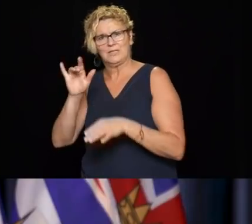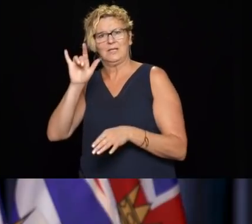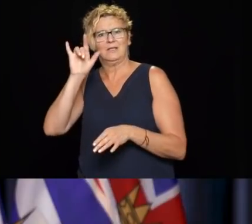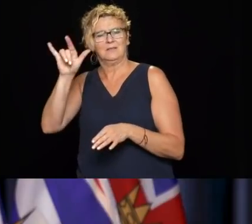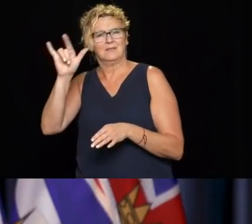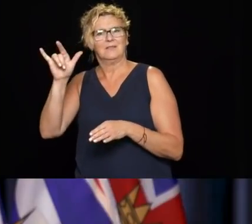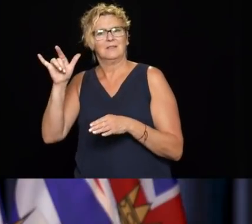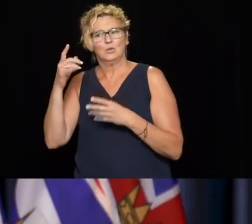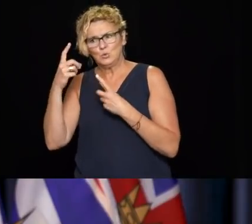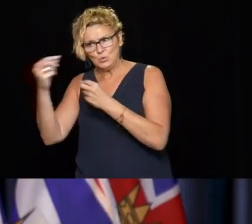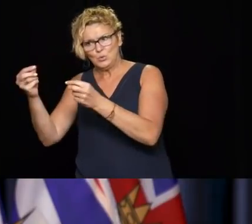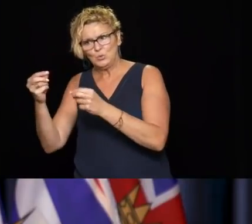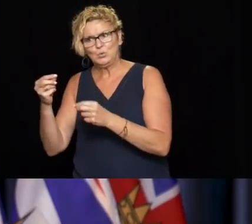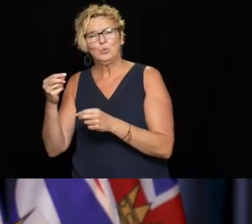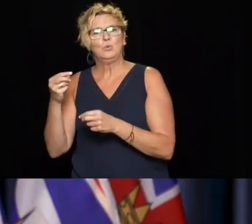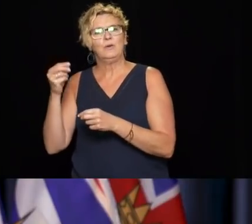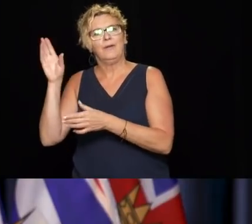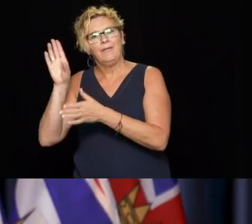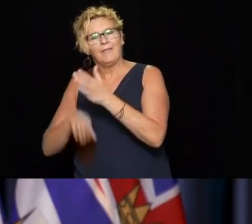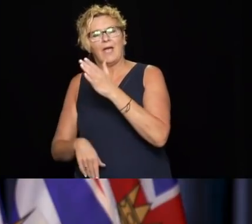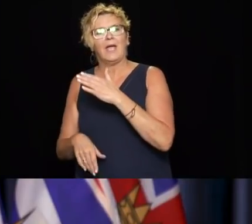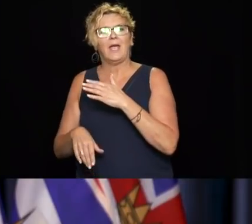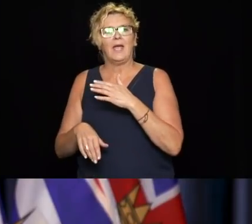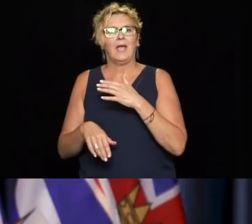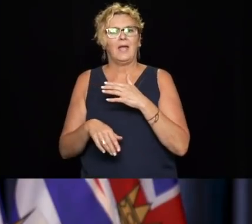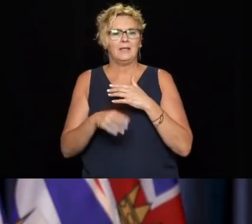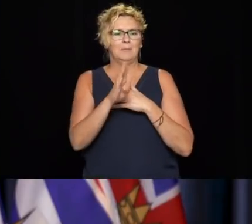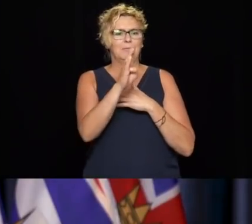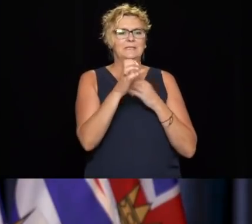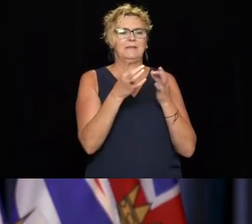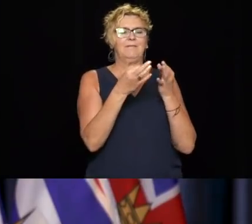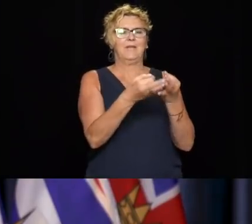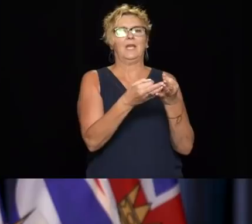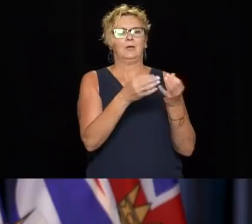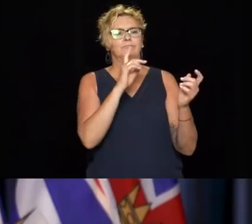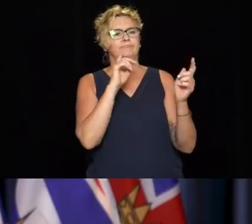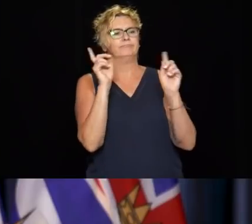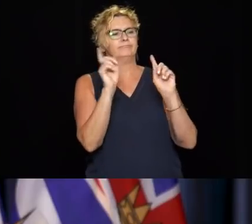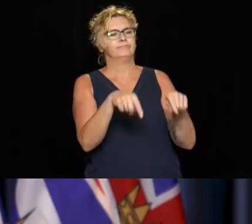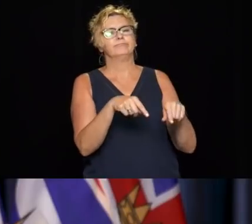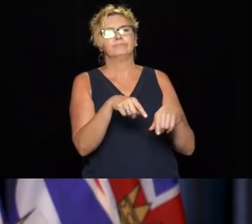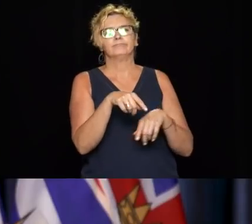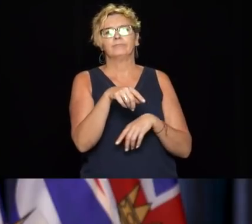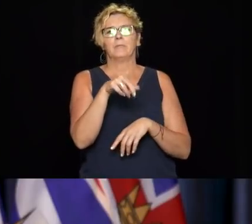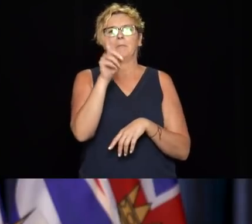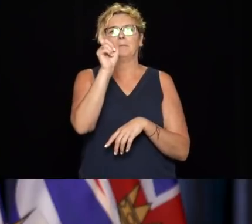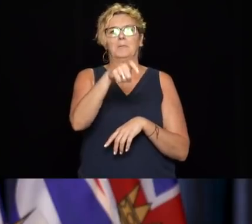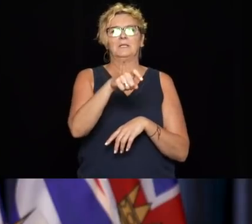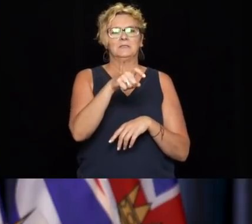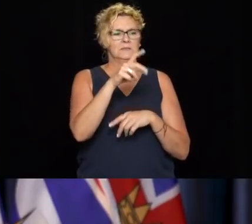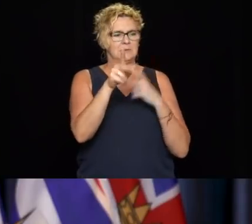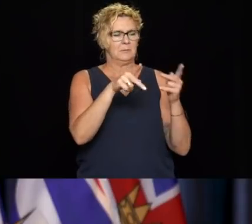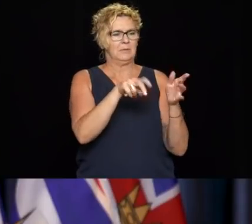and encouraging people to get out of their cars on the card deck for the trip from sports from Pender Island, I would prefer